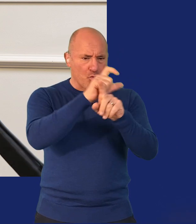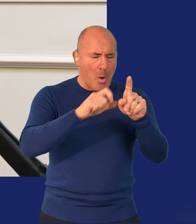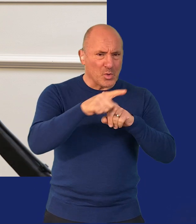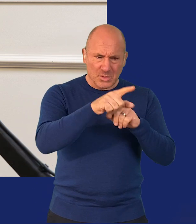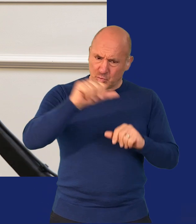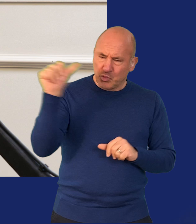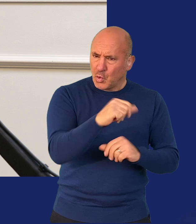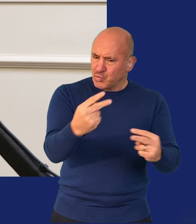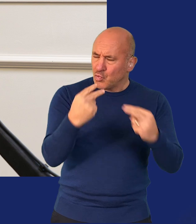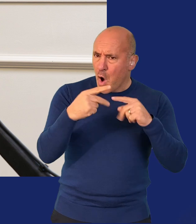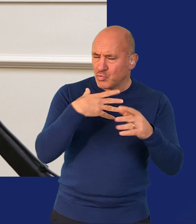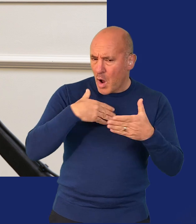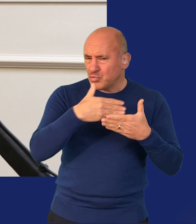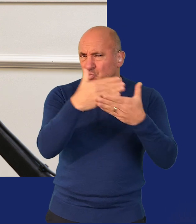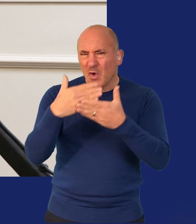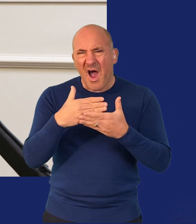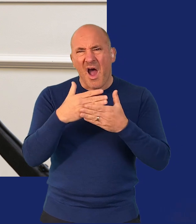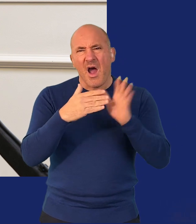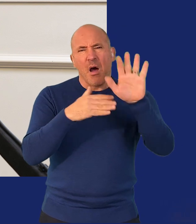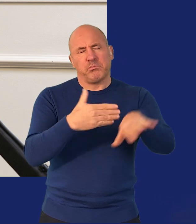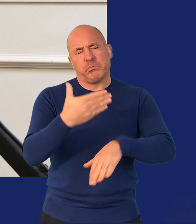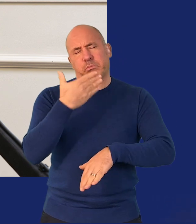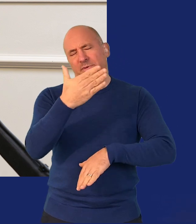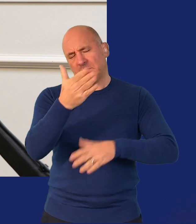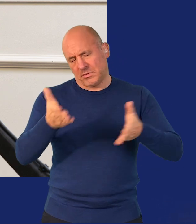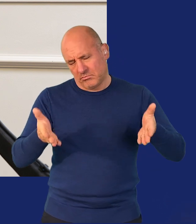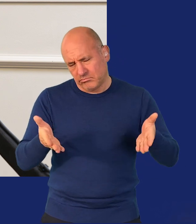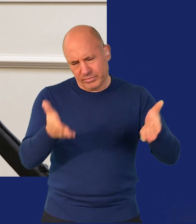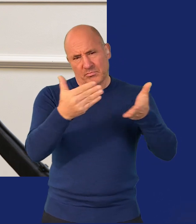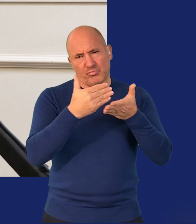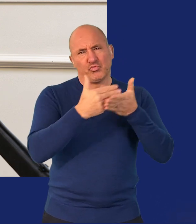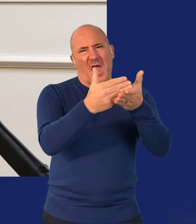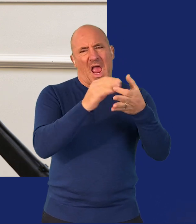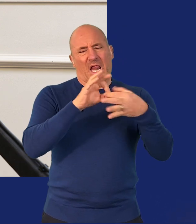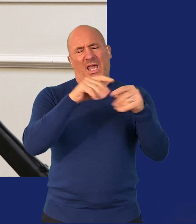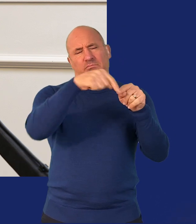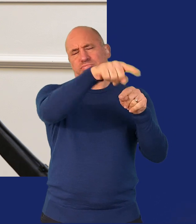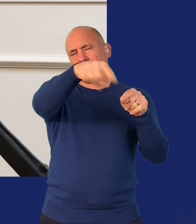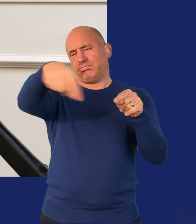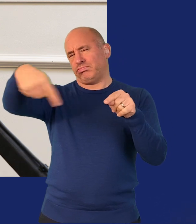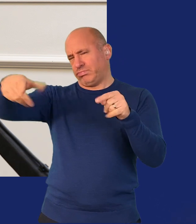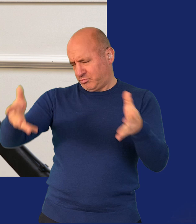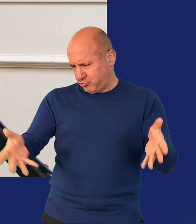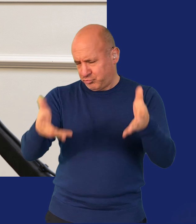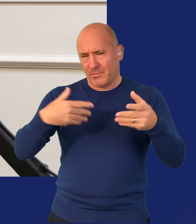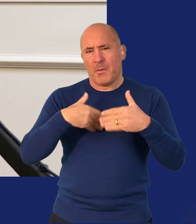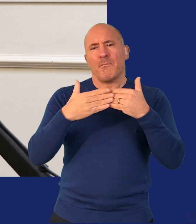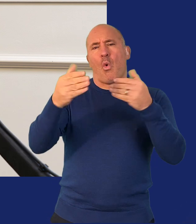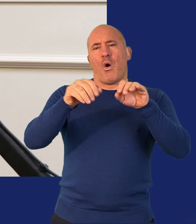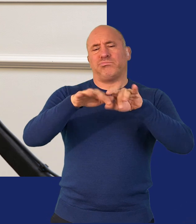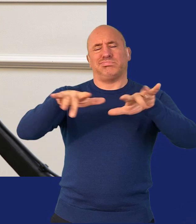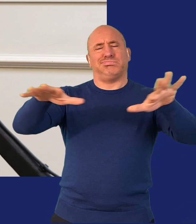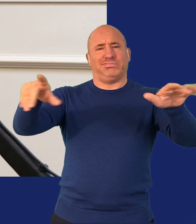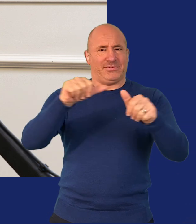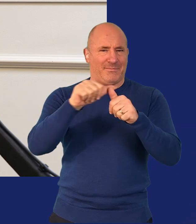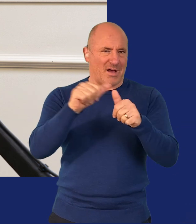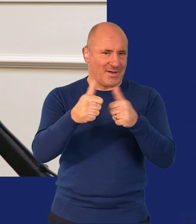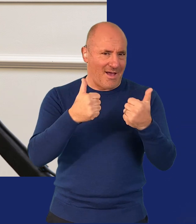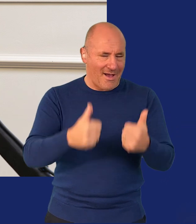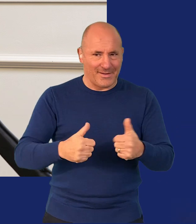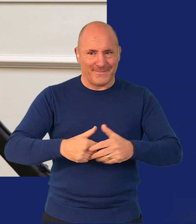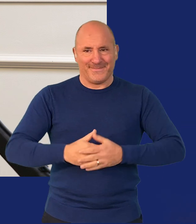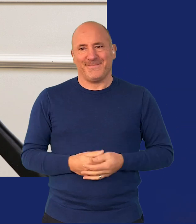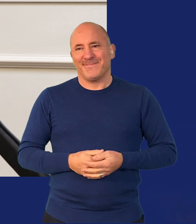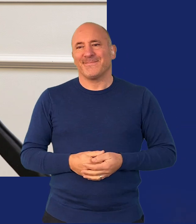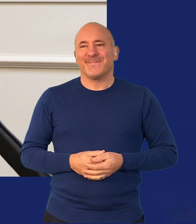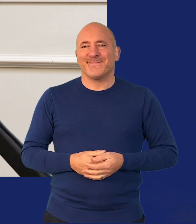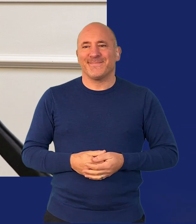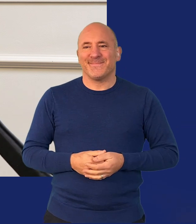would also like to share it among their communities, then please, do.